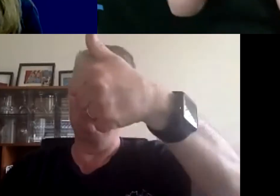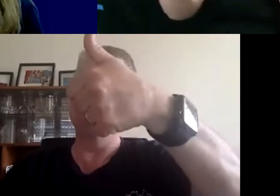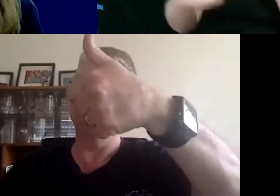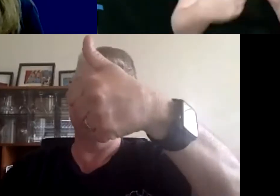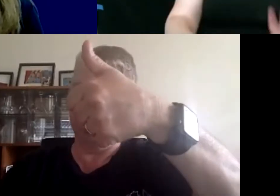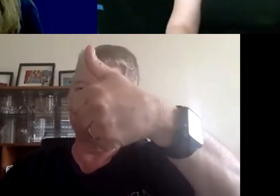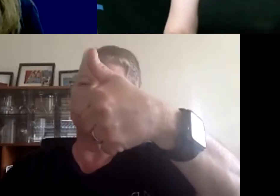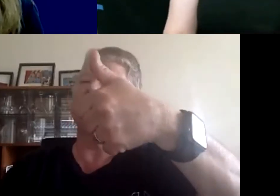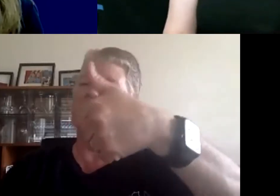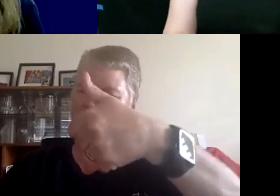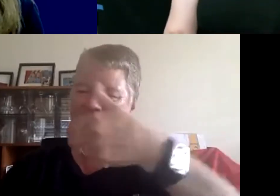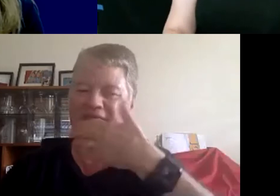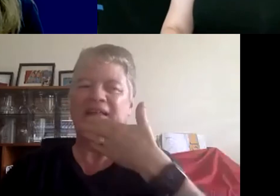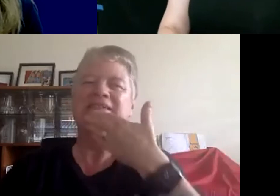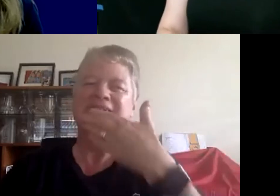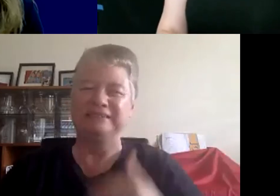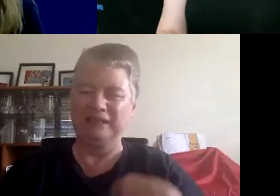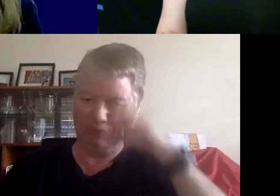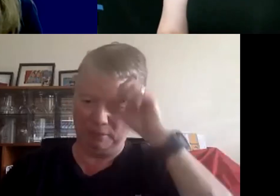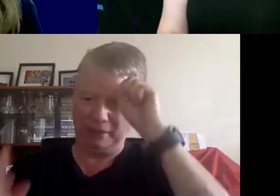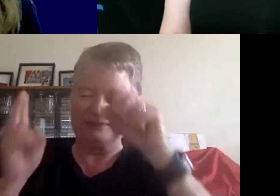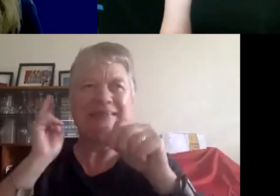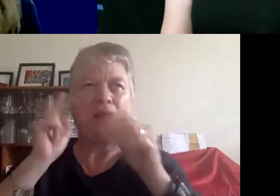Yes, please, I will do that, absolutely, thank you.